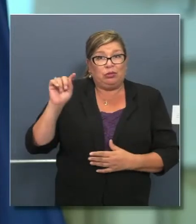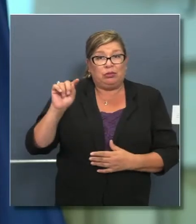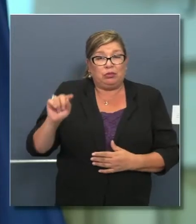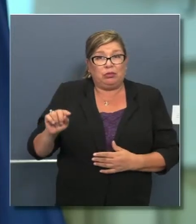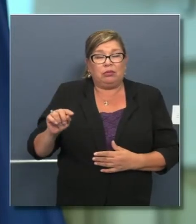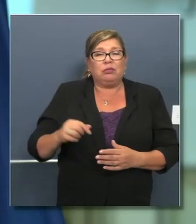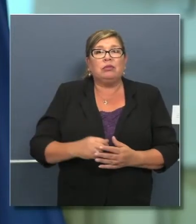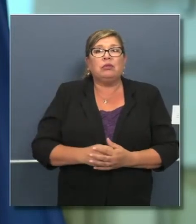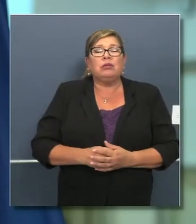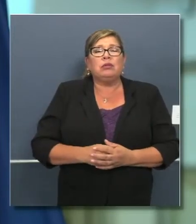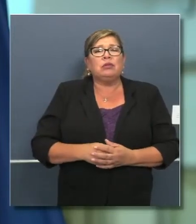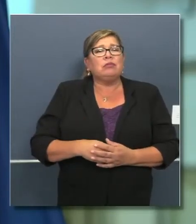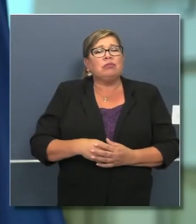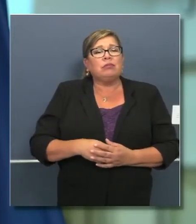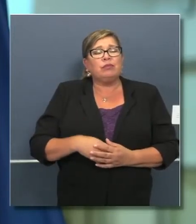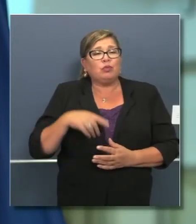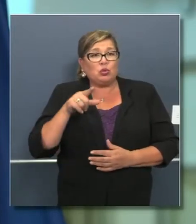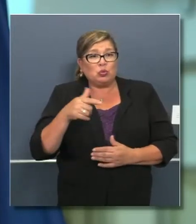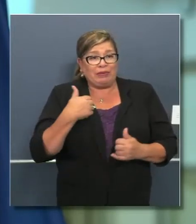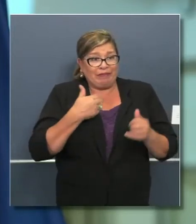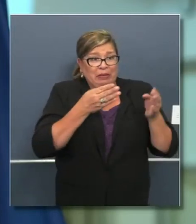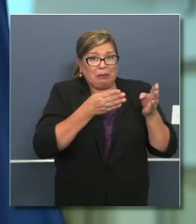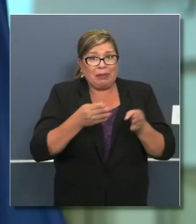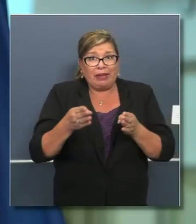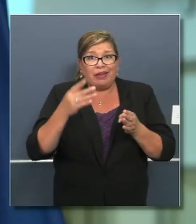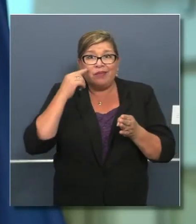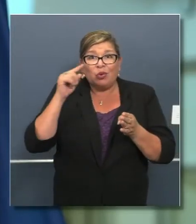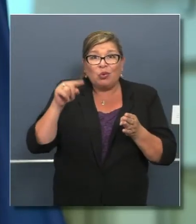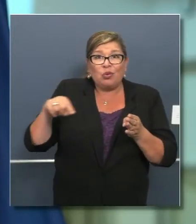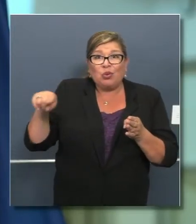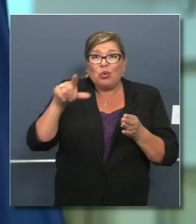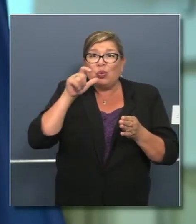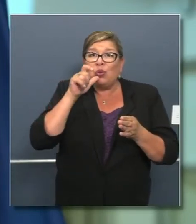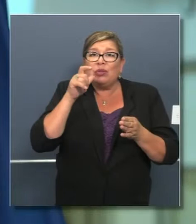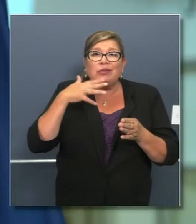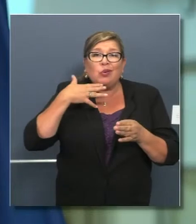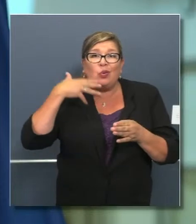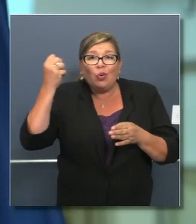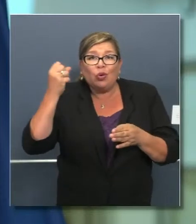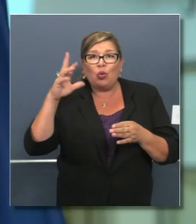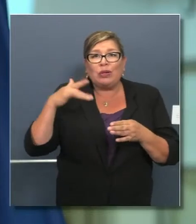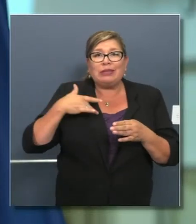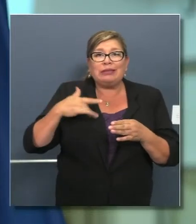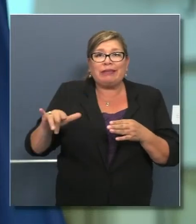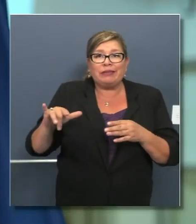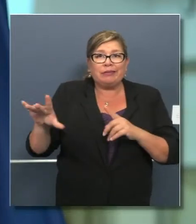those who may be older or medically vulnerable to the Kuran virus well we have 456 individuals that